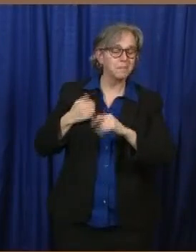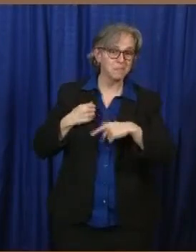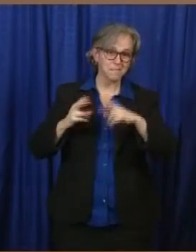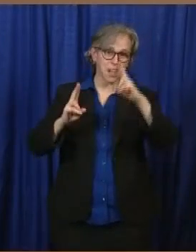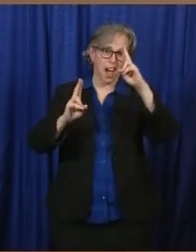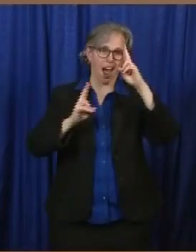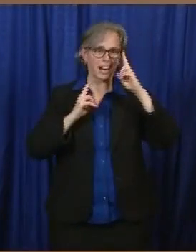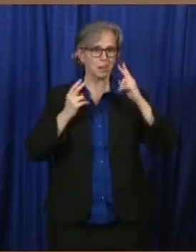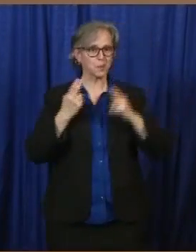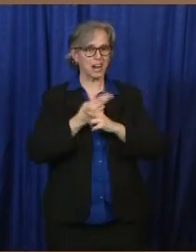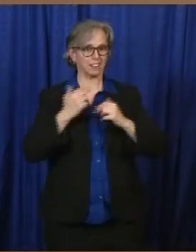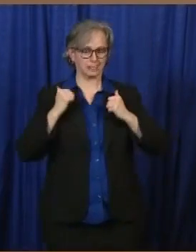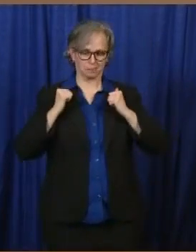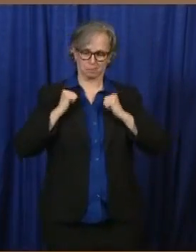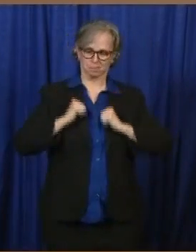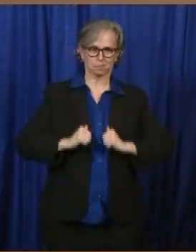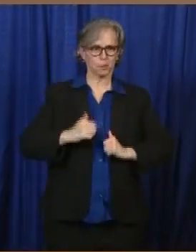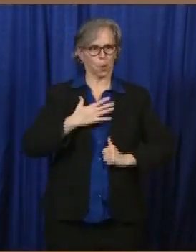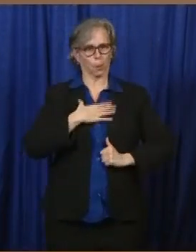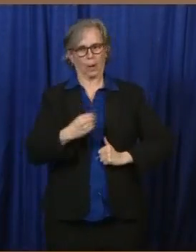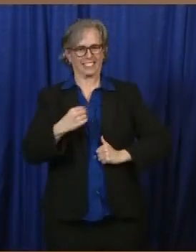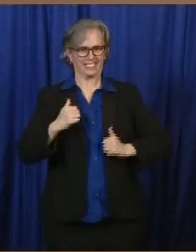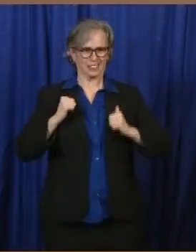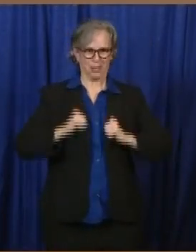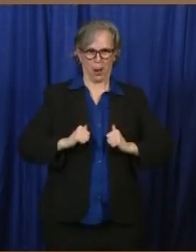IT GOT ME THINKING. I HAVE THE